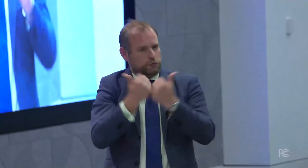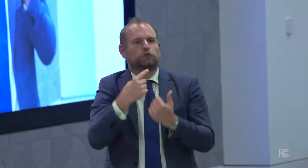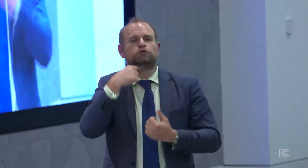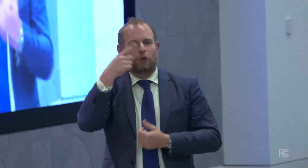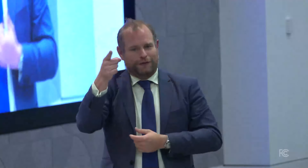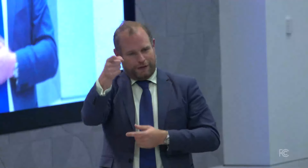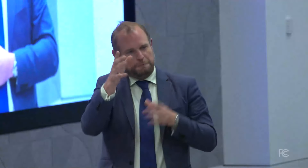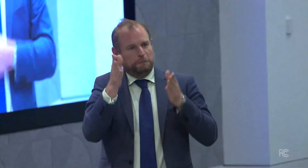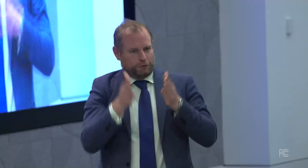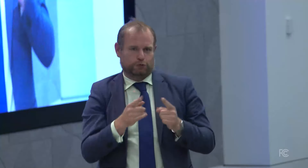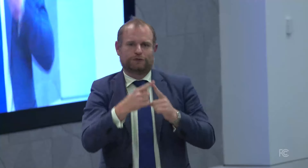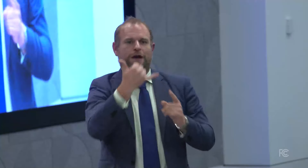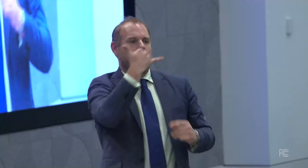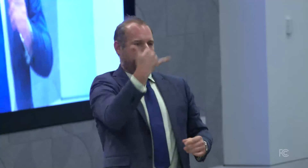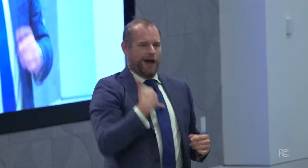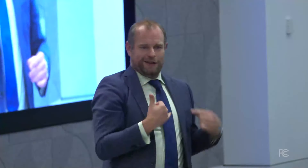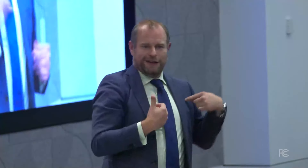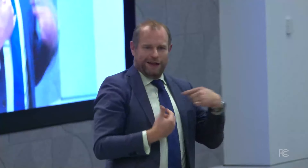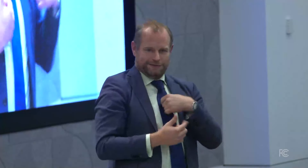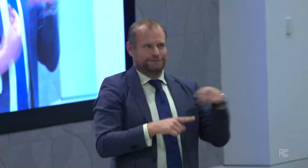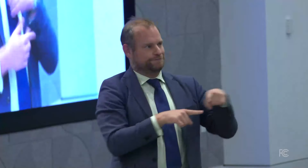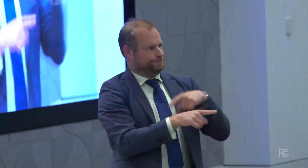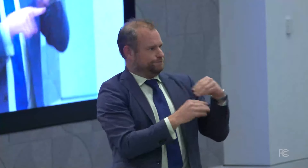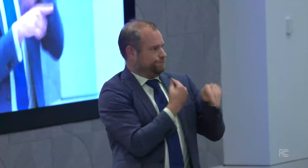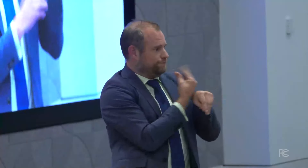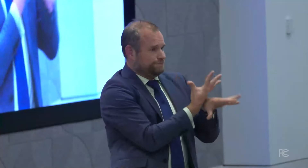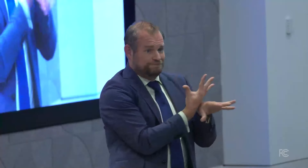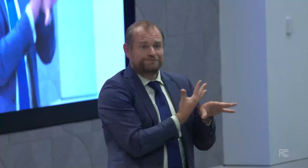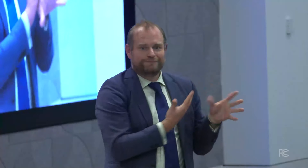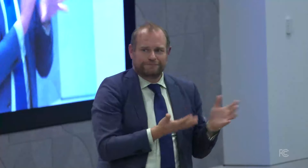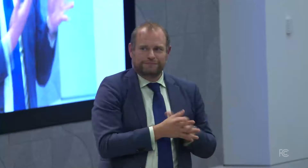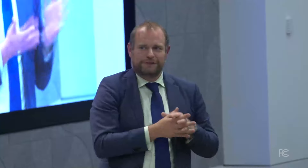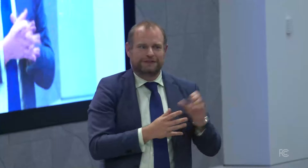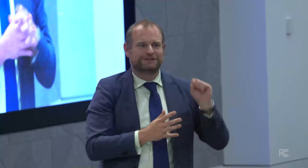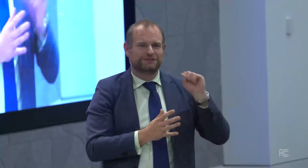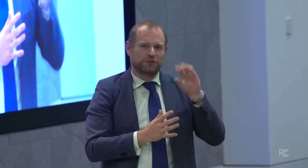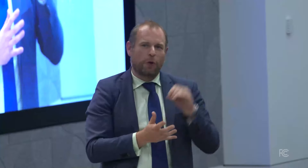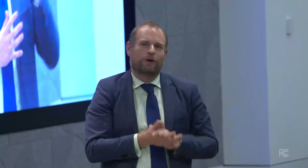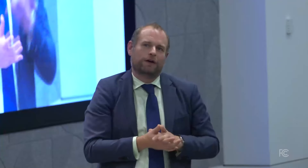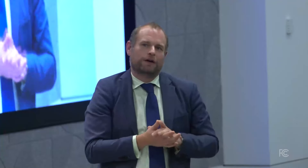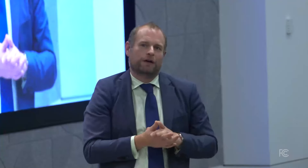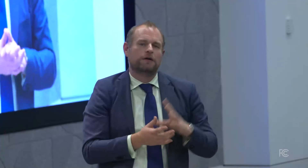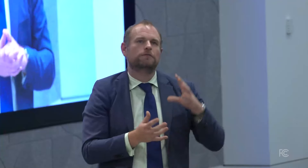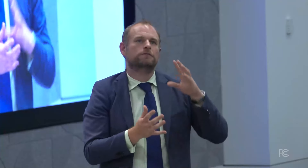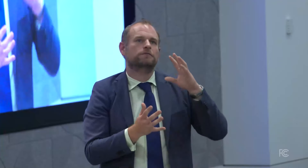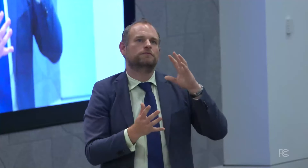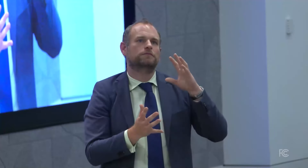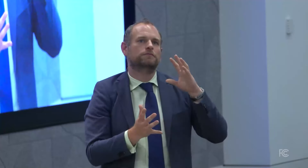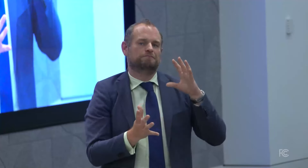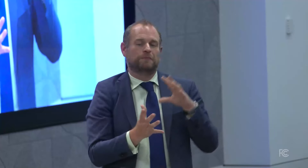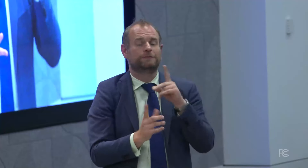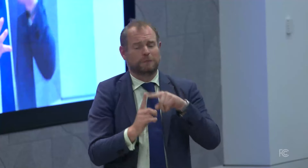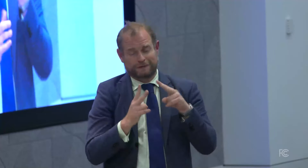THAT OFTENTIMES PEOPLE THAT CALL US ARE CALLING US BECAUSE OTHER COMPANIES OR OTHER FEDERAL AGENCIES HAVE